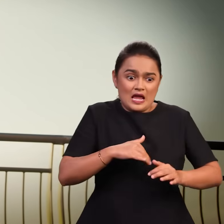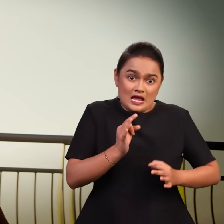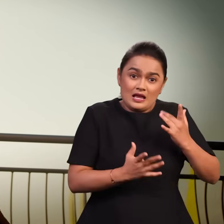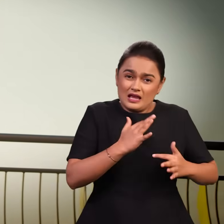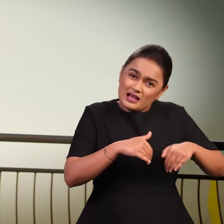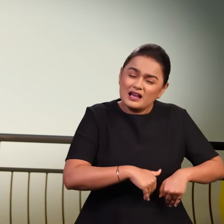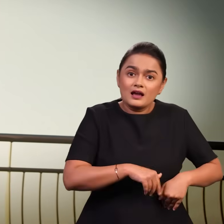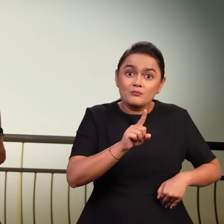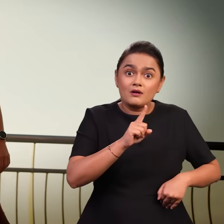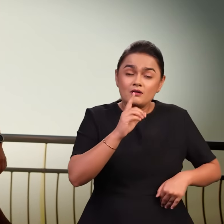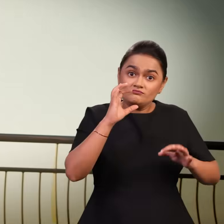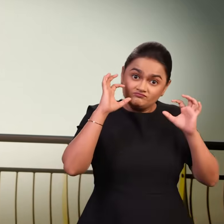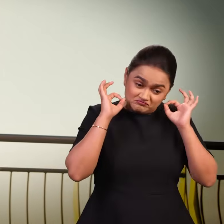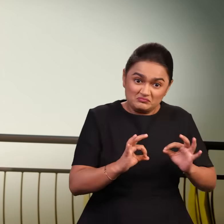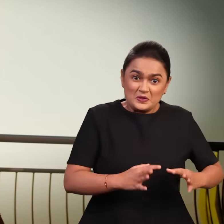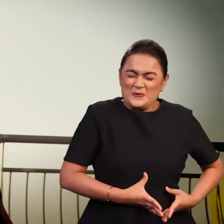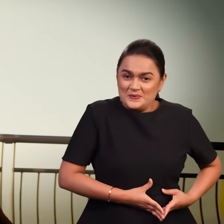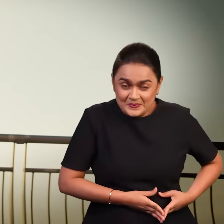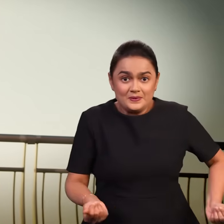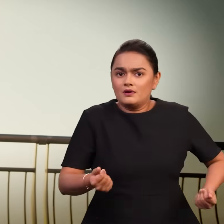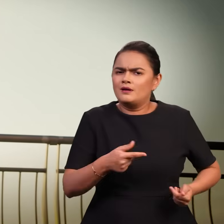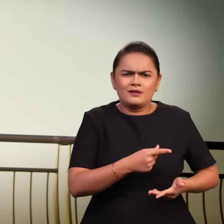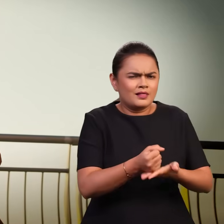It does not lead to permanent burning of the fat.